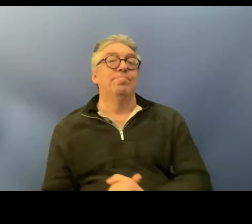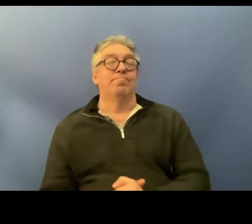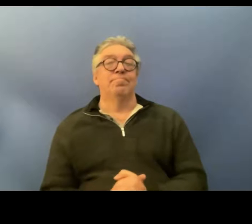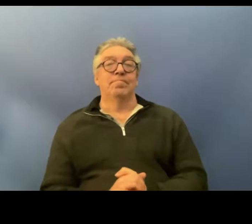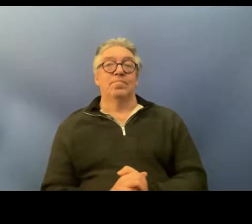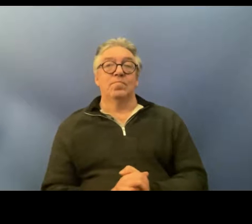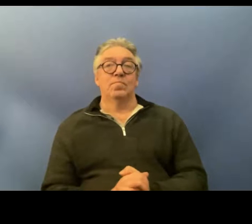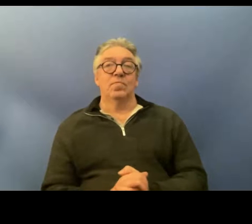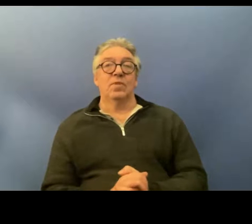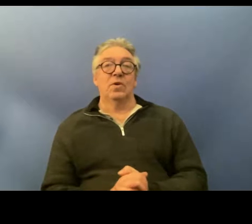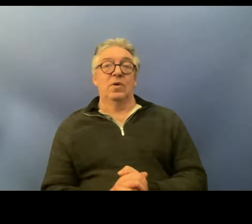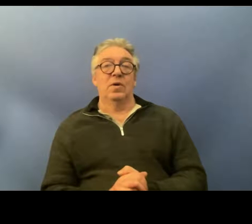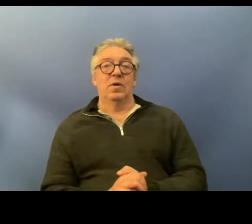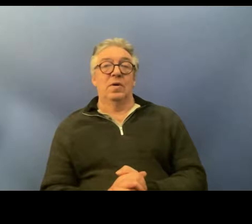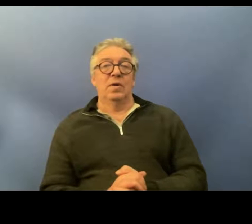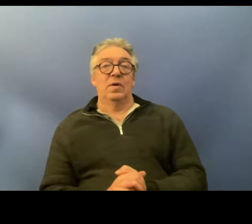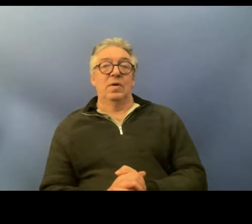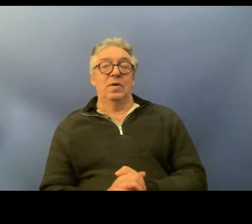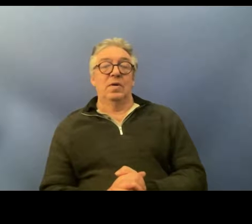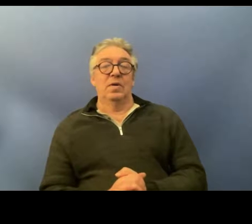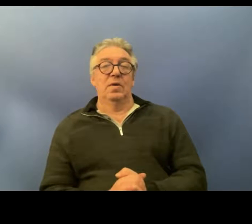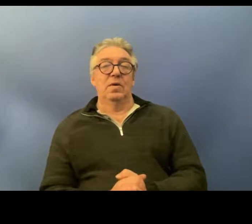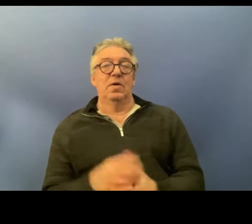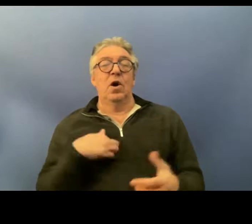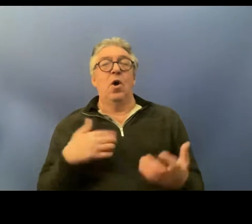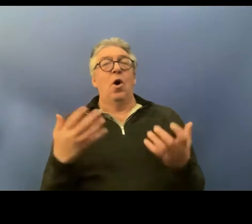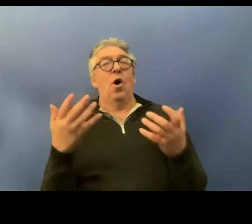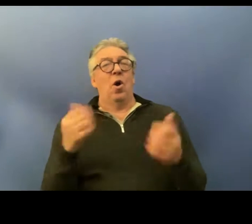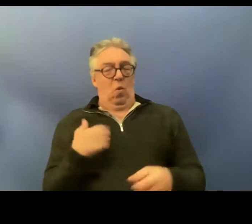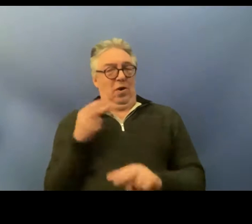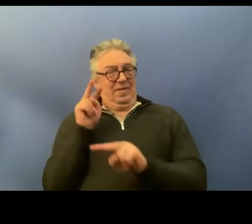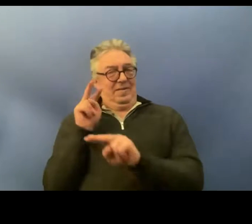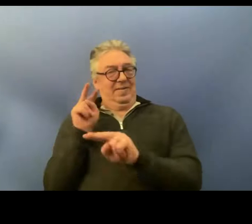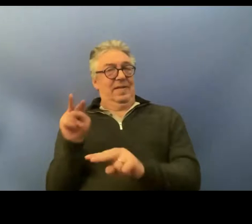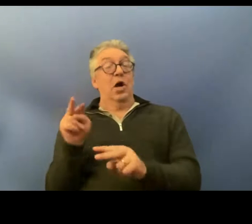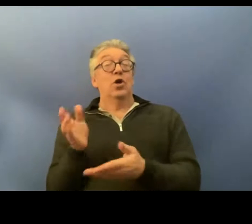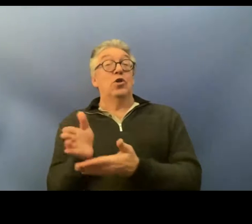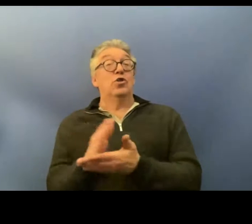Trying to understand the different gaps, I'd like to connect it to the new agendas.